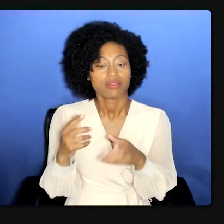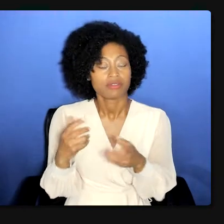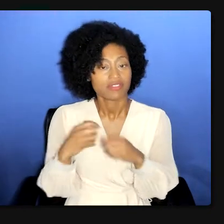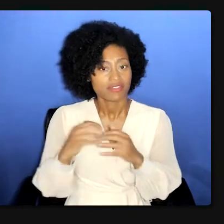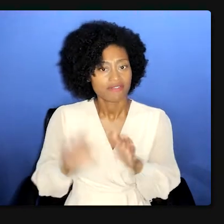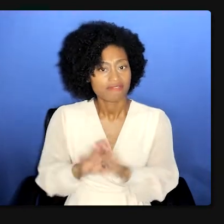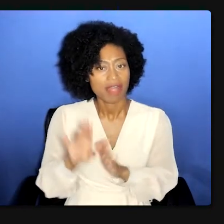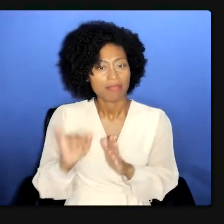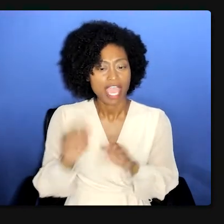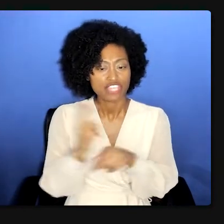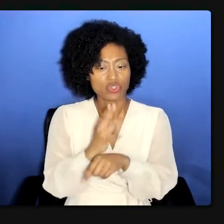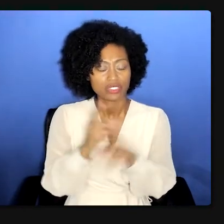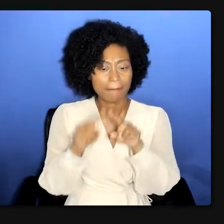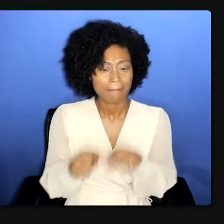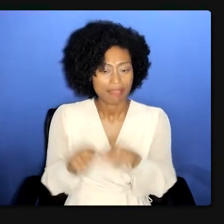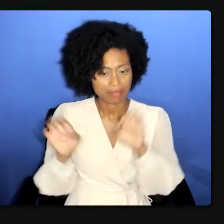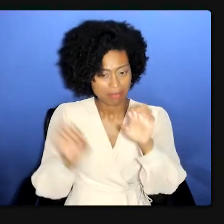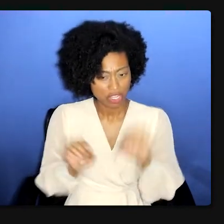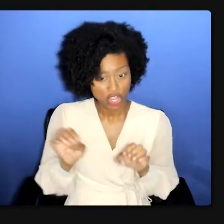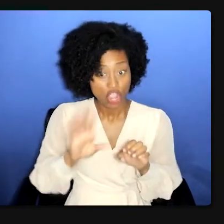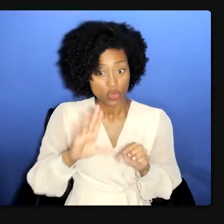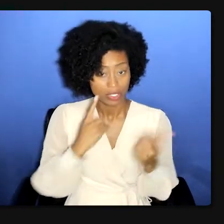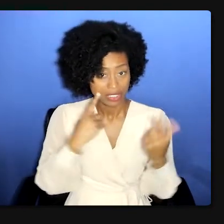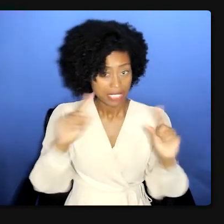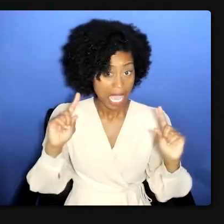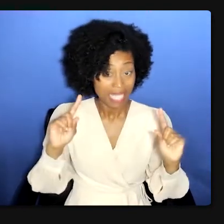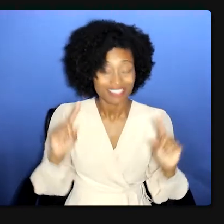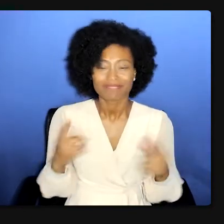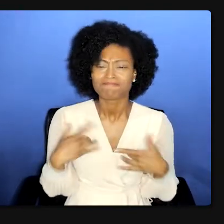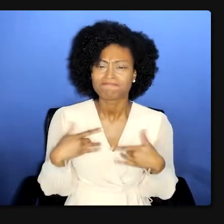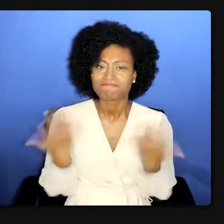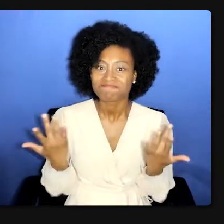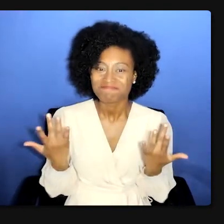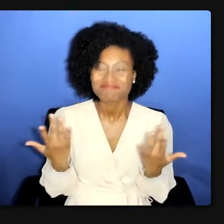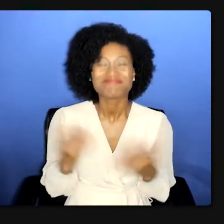of the experimentation service and the successes they have garnered from it.